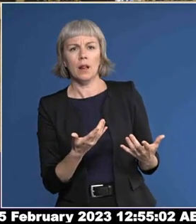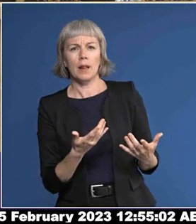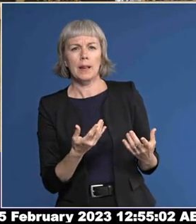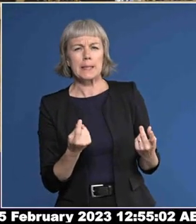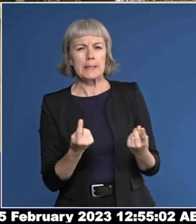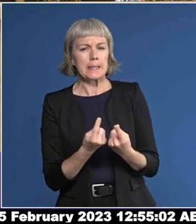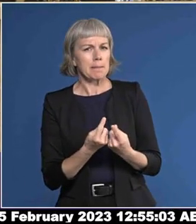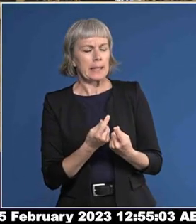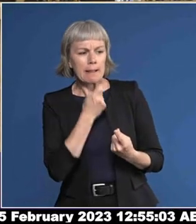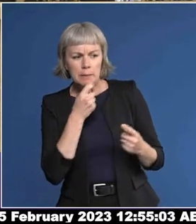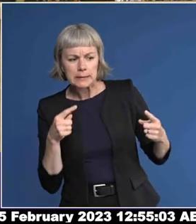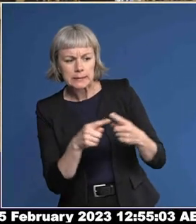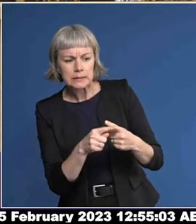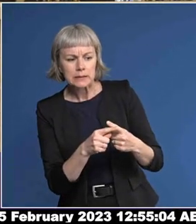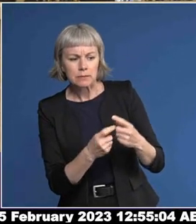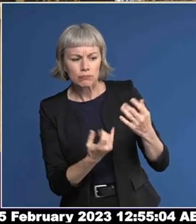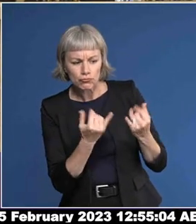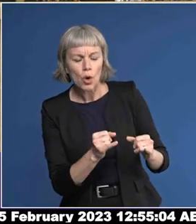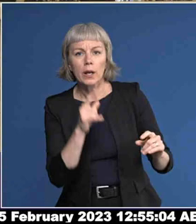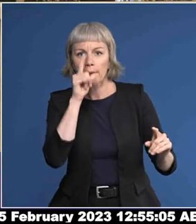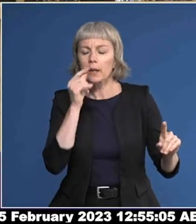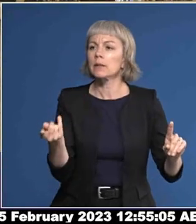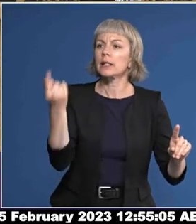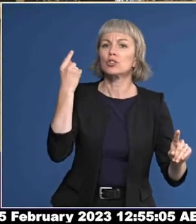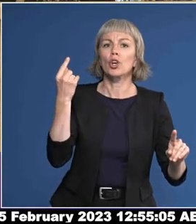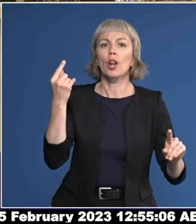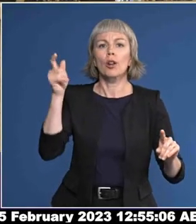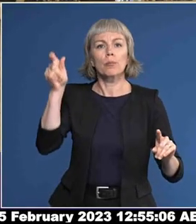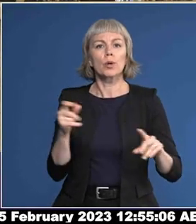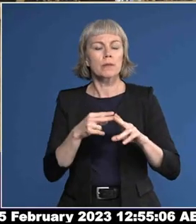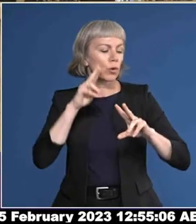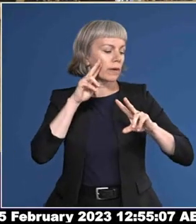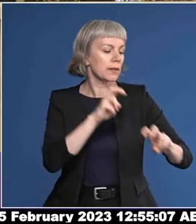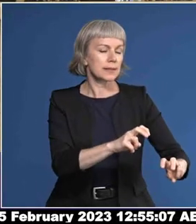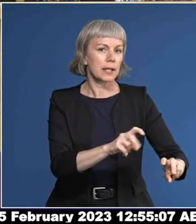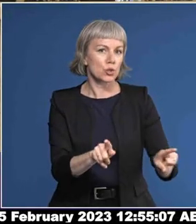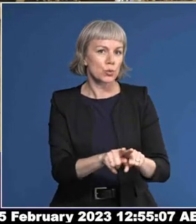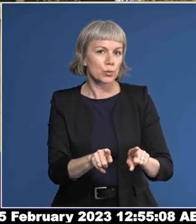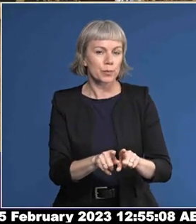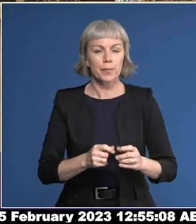For The Disability Trust, we have noticed that you publish a modern slavery